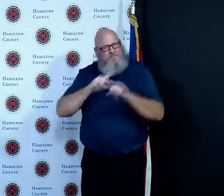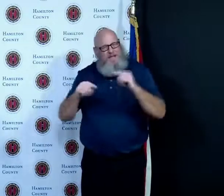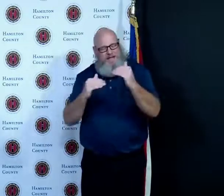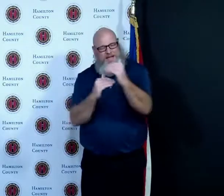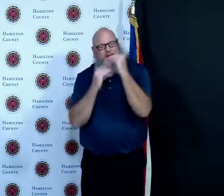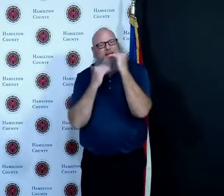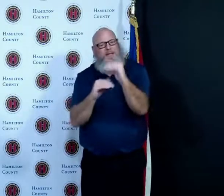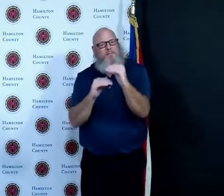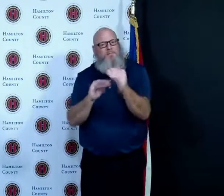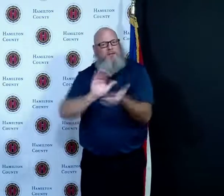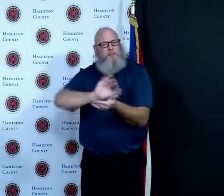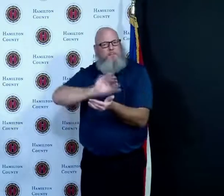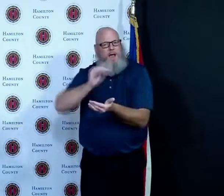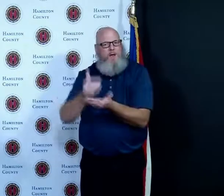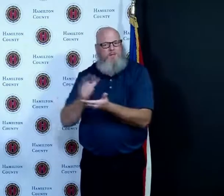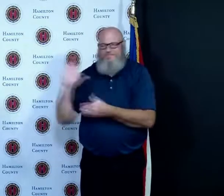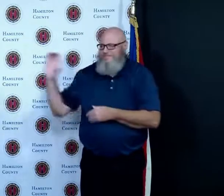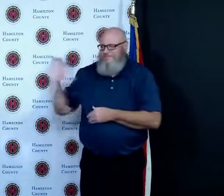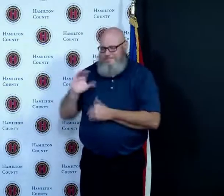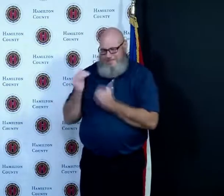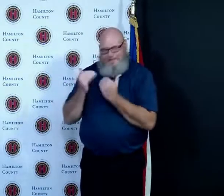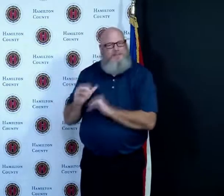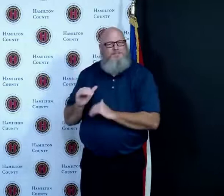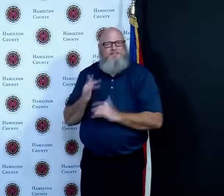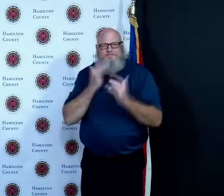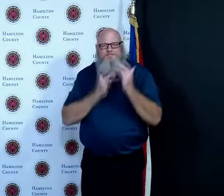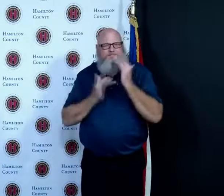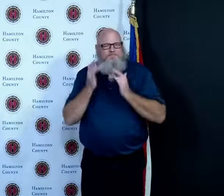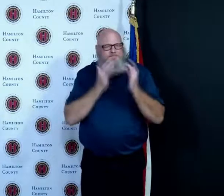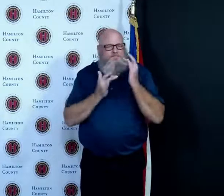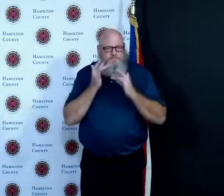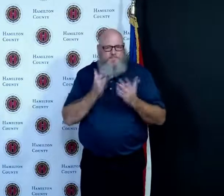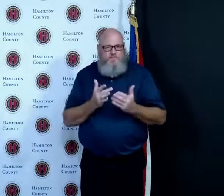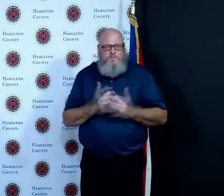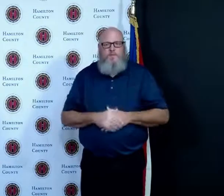health departments we are just now finishing our third week of vaccine seems like all we've been